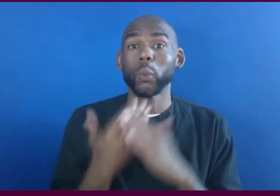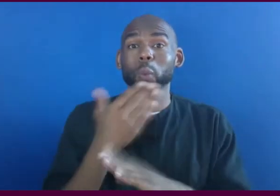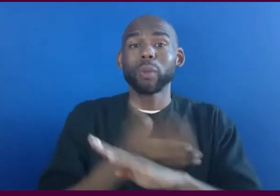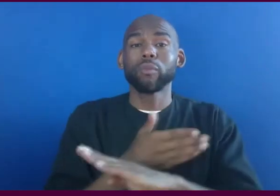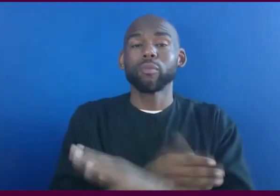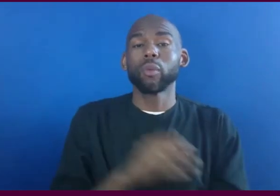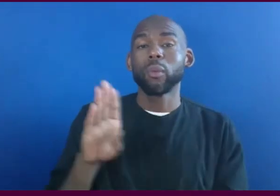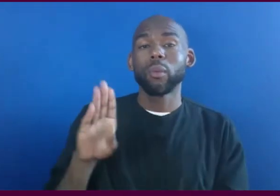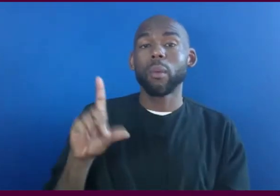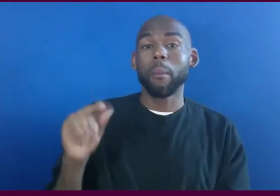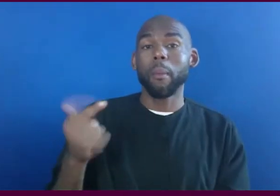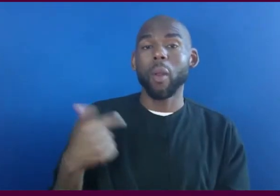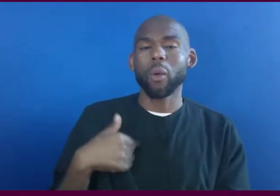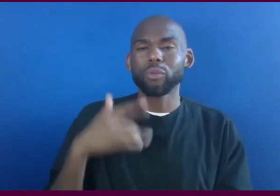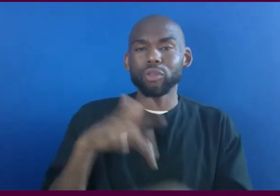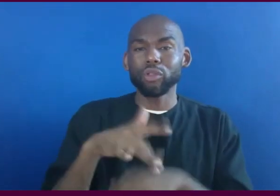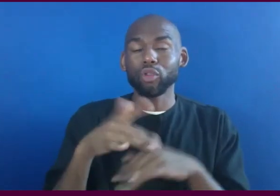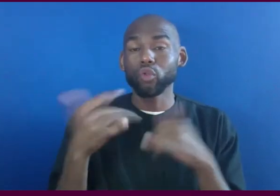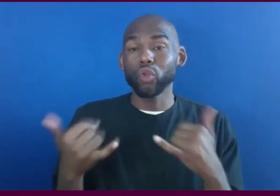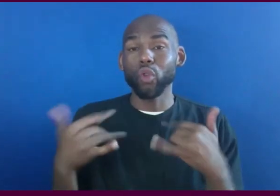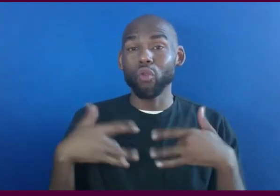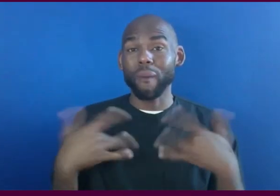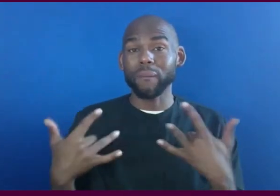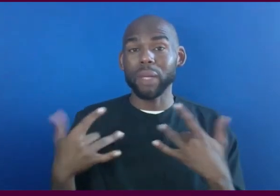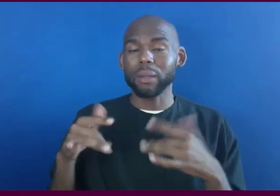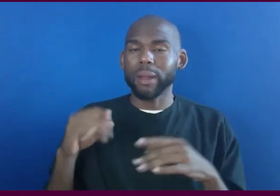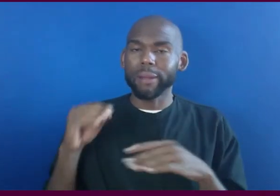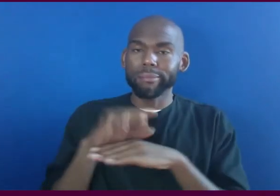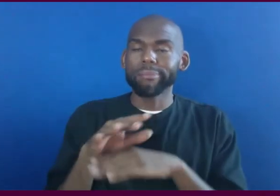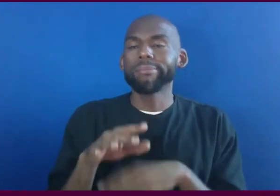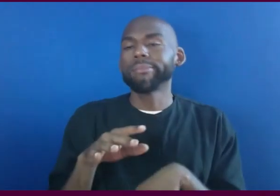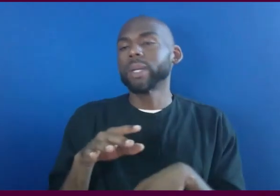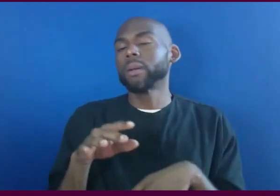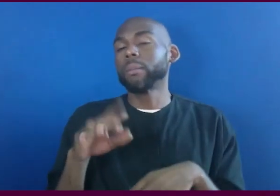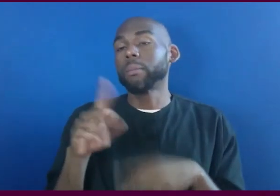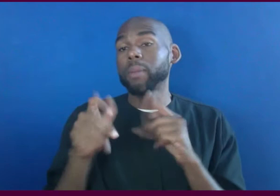blog, where we tackle current events, affecting people with disabilities, from the Free Britney